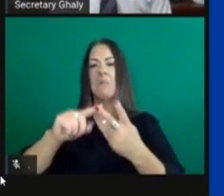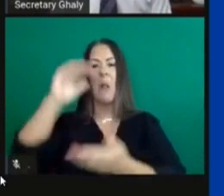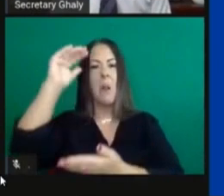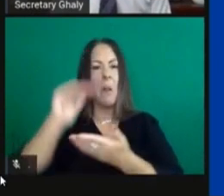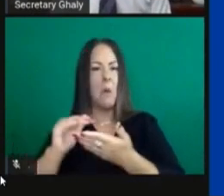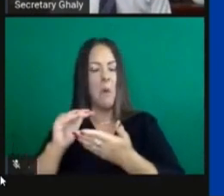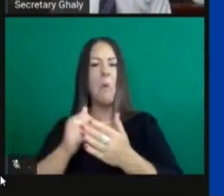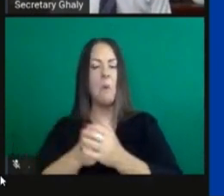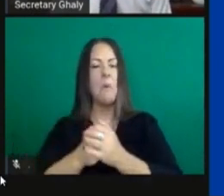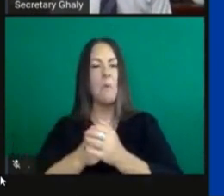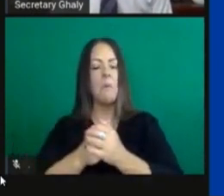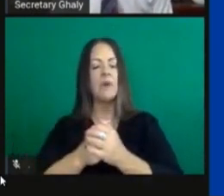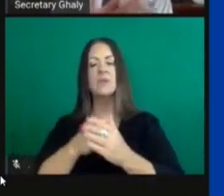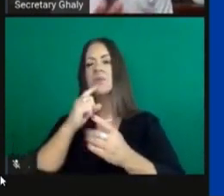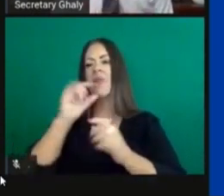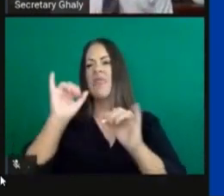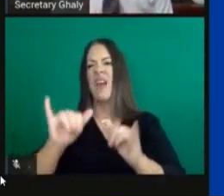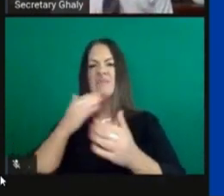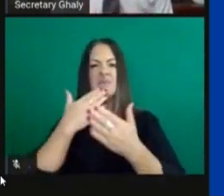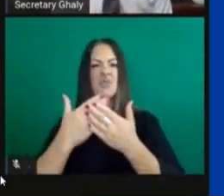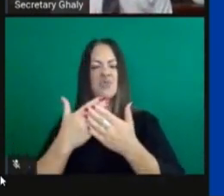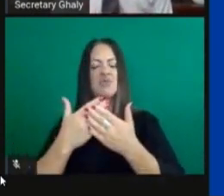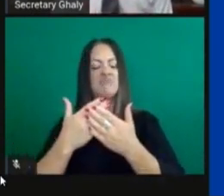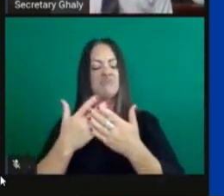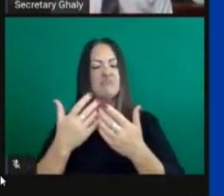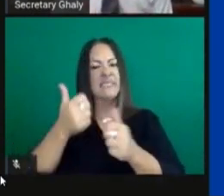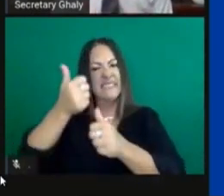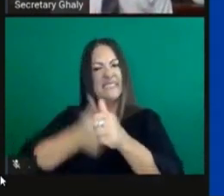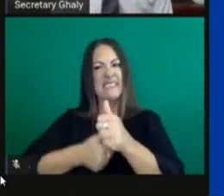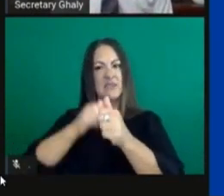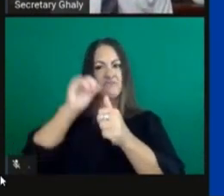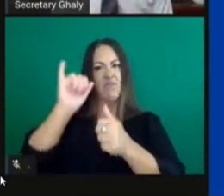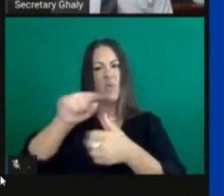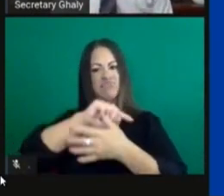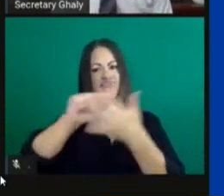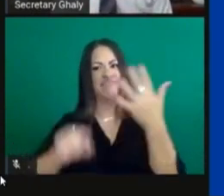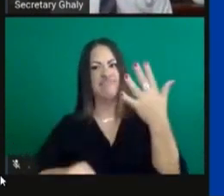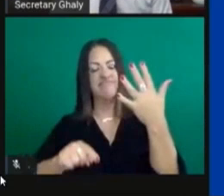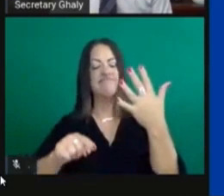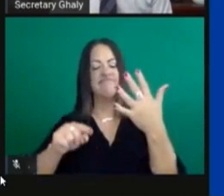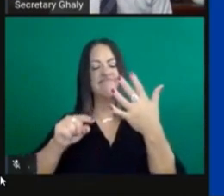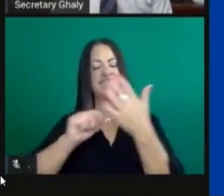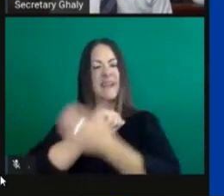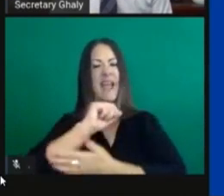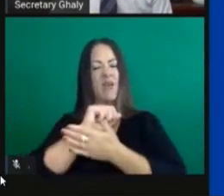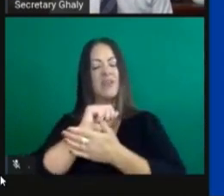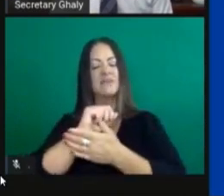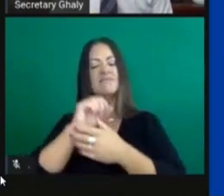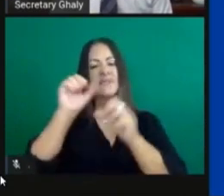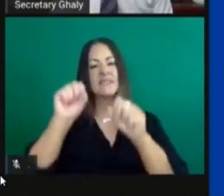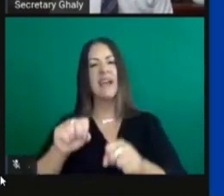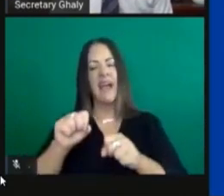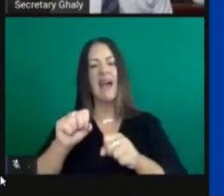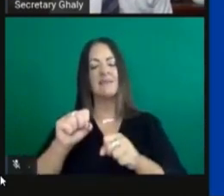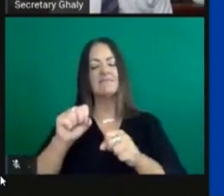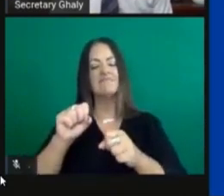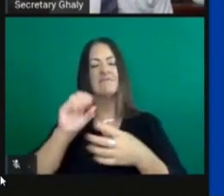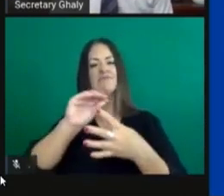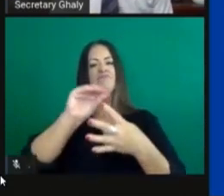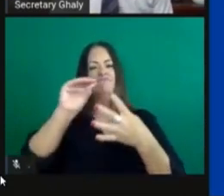GETTING CASE RAIDS AND TEST POSTIVITY. DOWN FROM WHAT WERE PRETTY HIGH